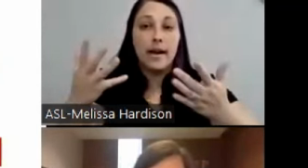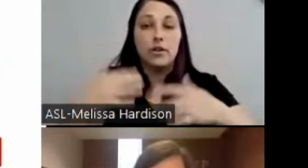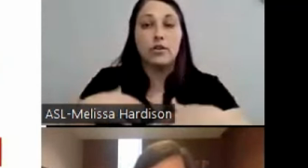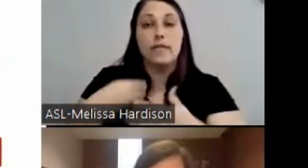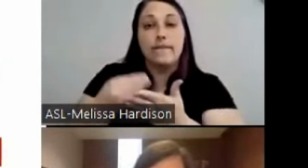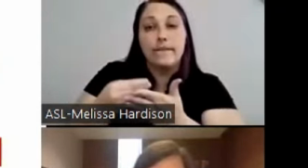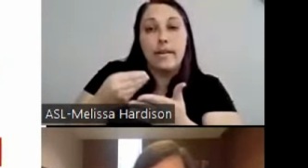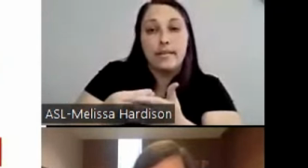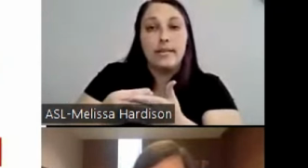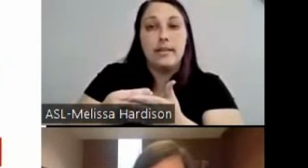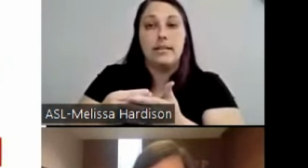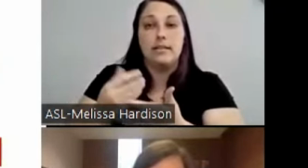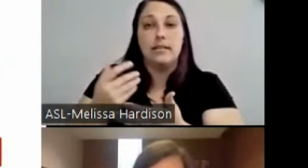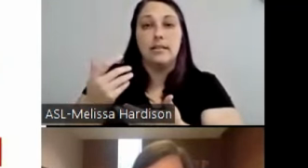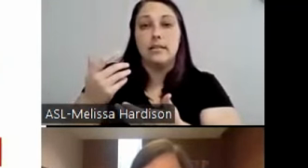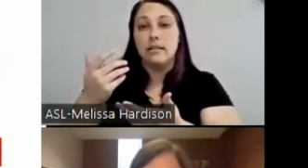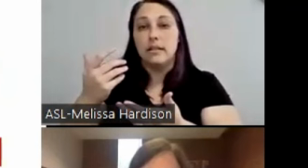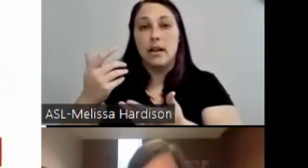And I will comment is much like any other state in the nation.